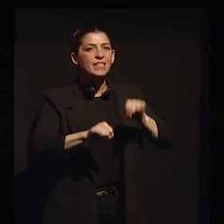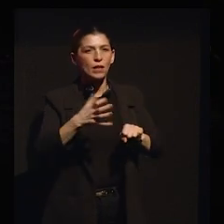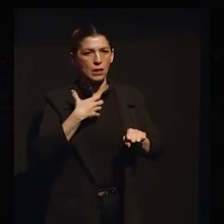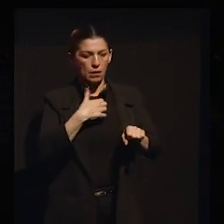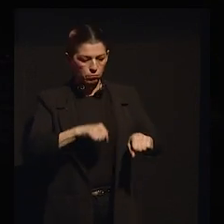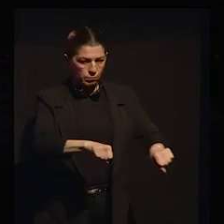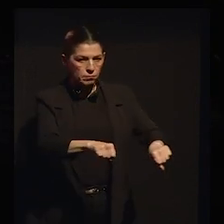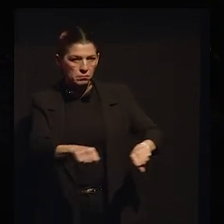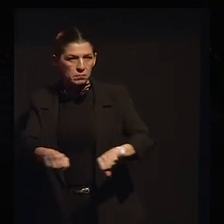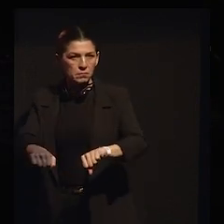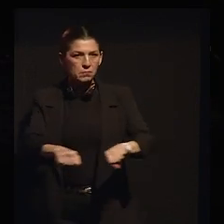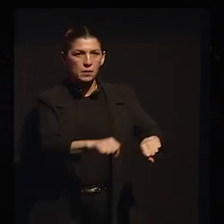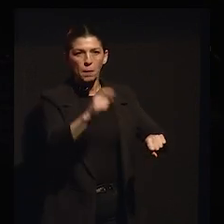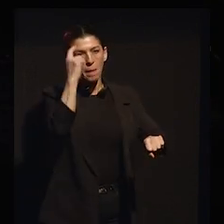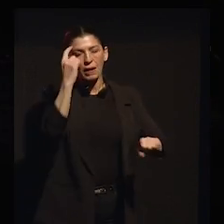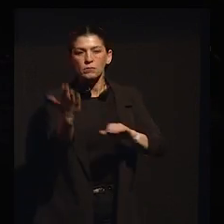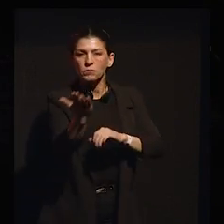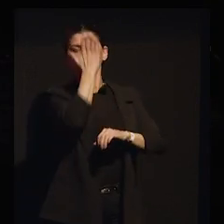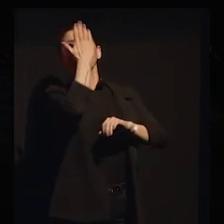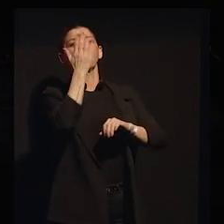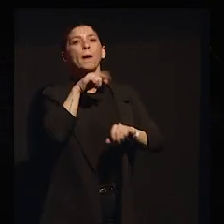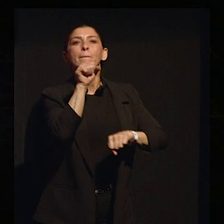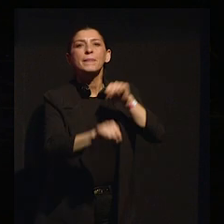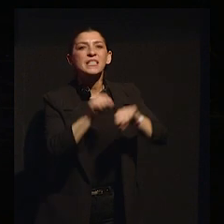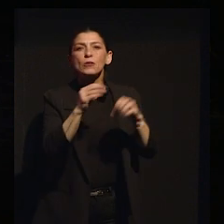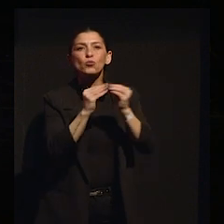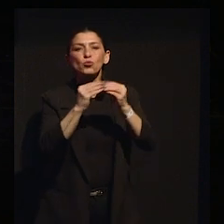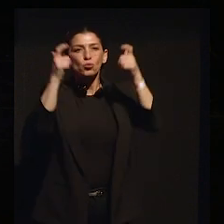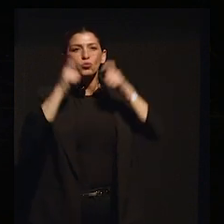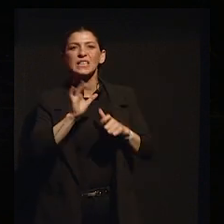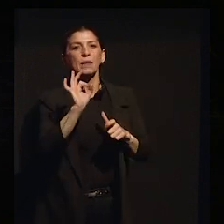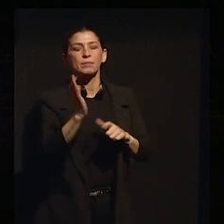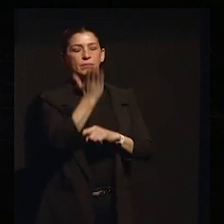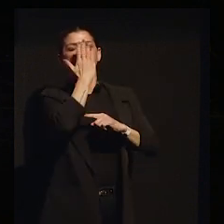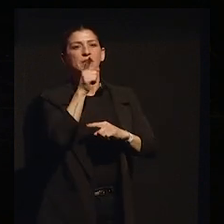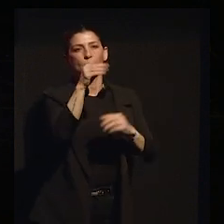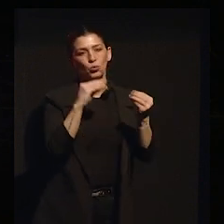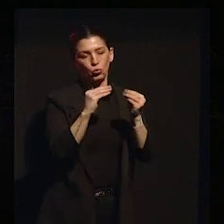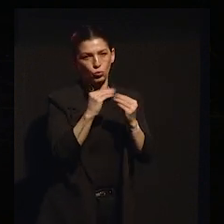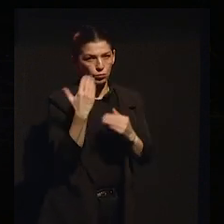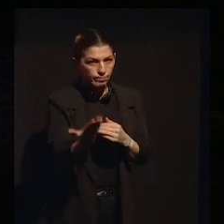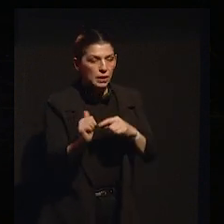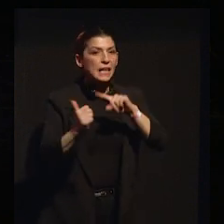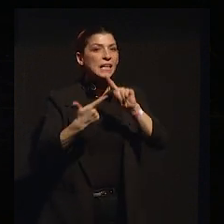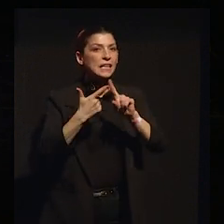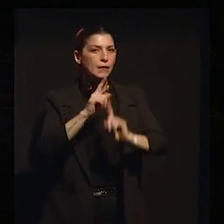everything in life, true. But you control the bicycle. You went and hit a wall, and it was you, which is nice. Cause it’s you,